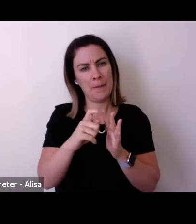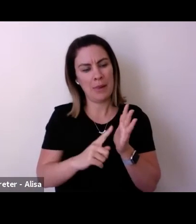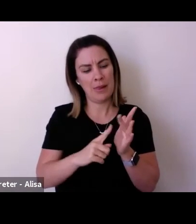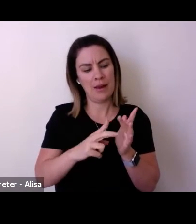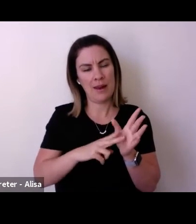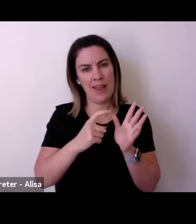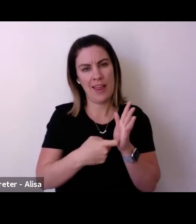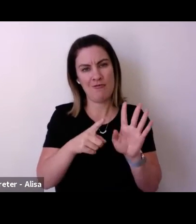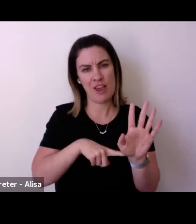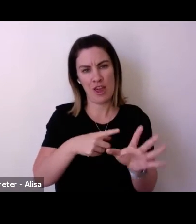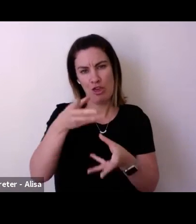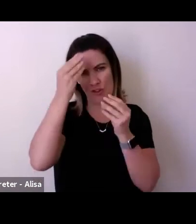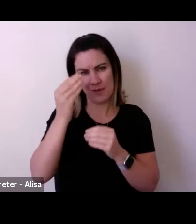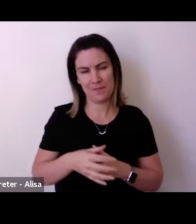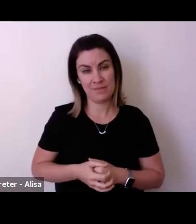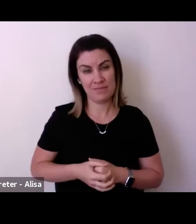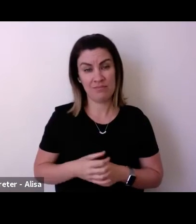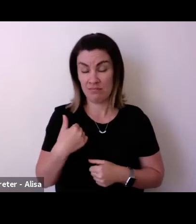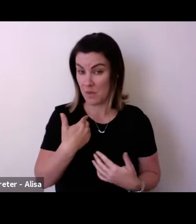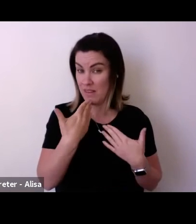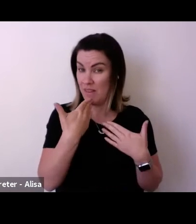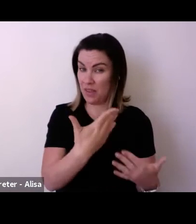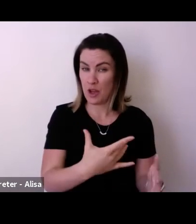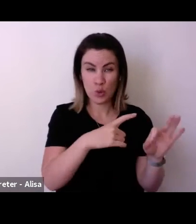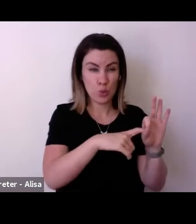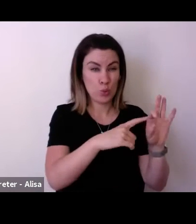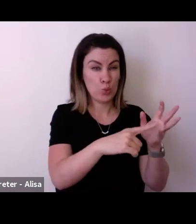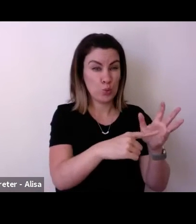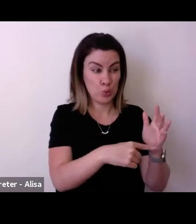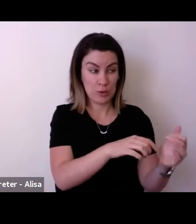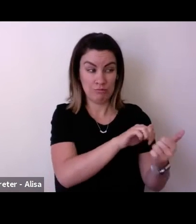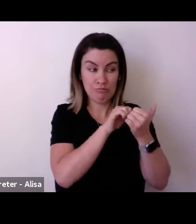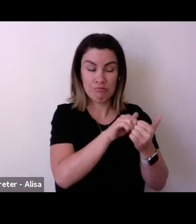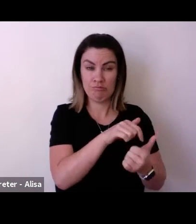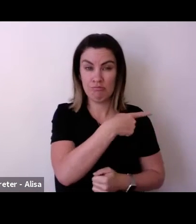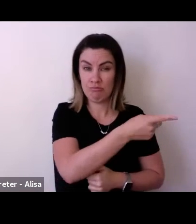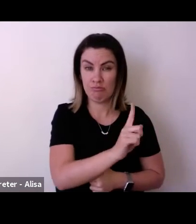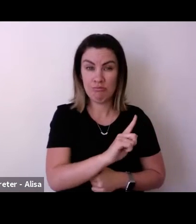of QUT for their vision in designing the creative practice program and think professor Stuart Cunningham